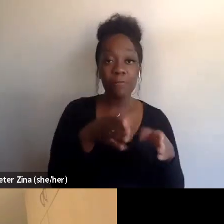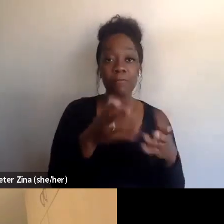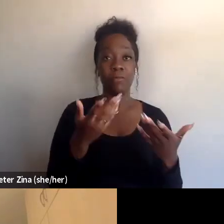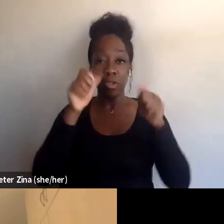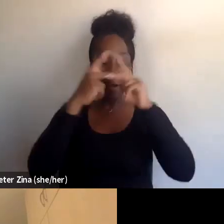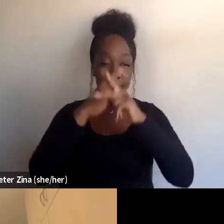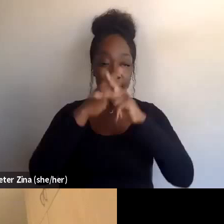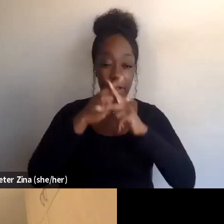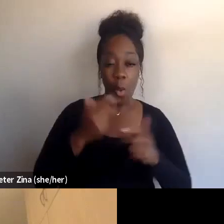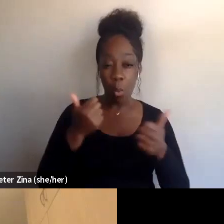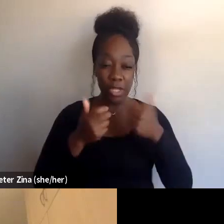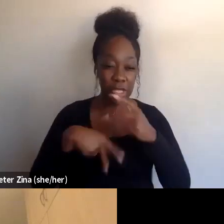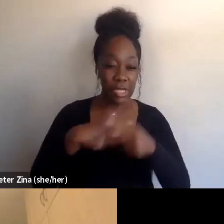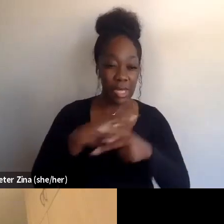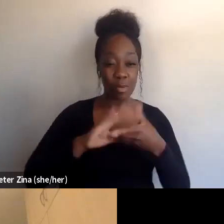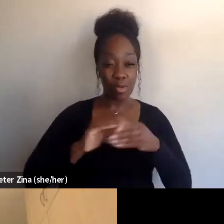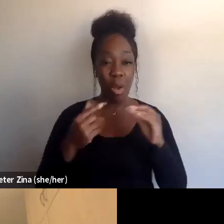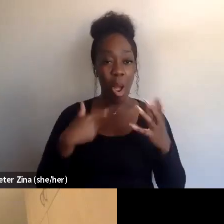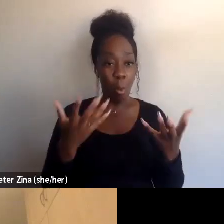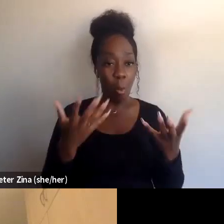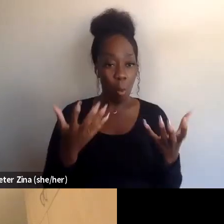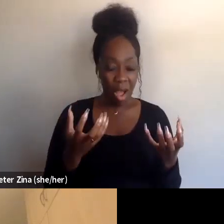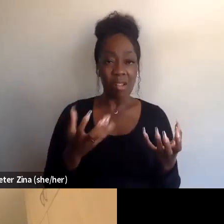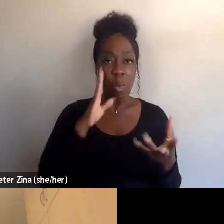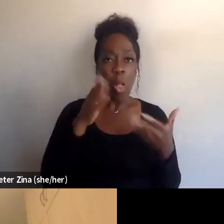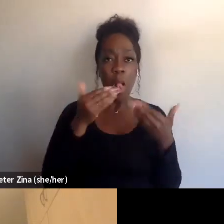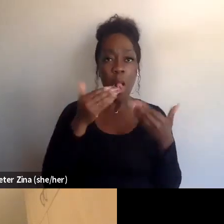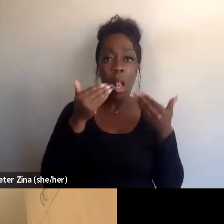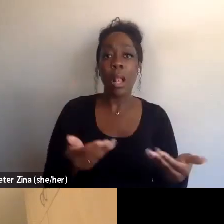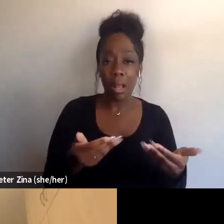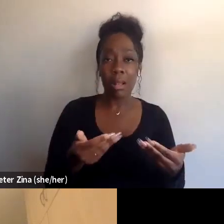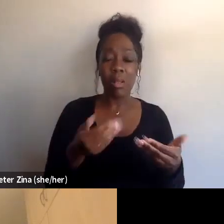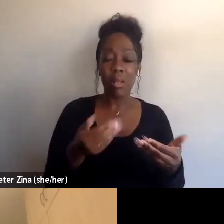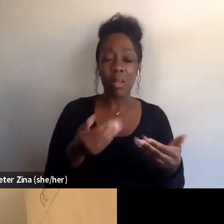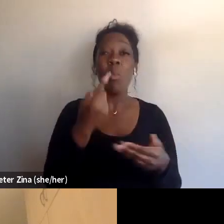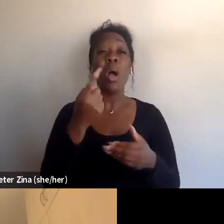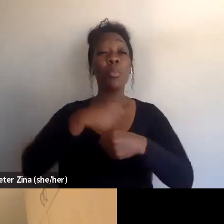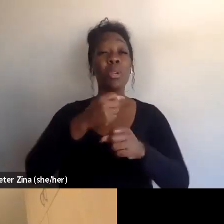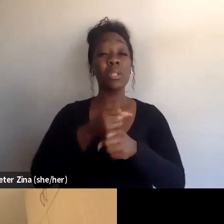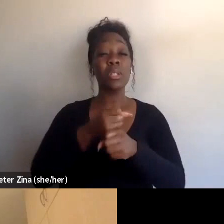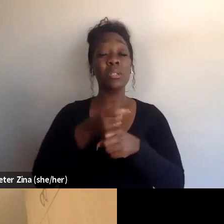I wanted to tell and one is a production called "Faceless" which is very experimental.